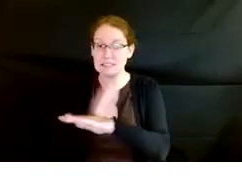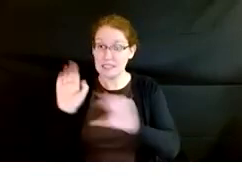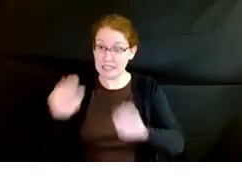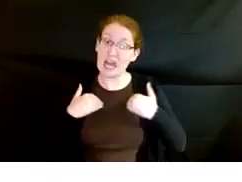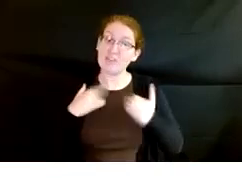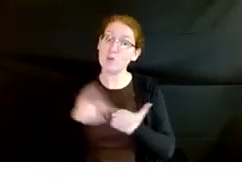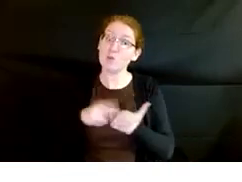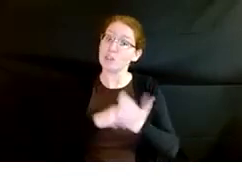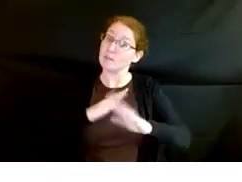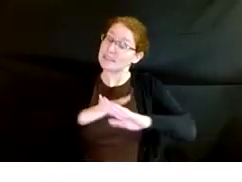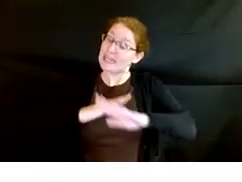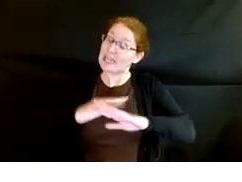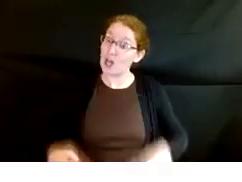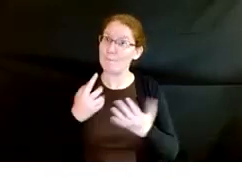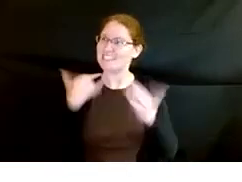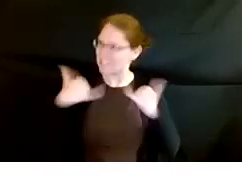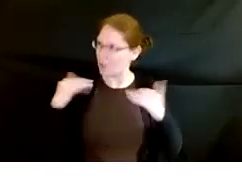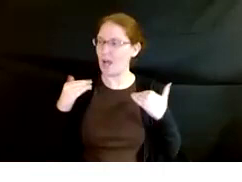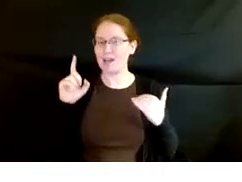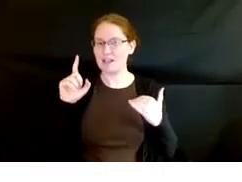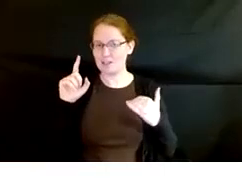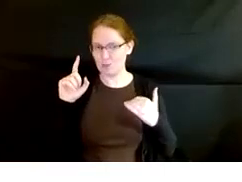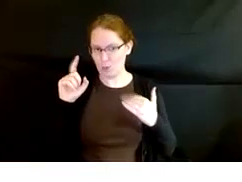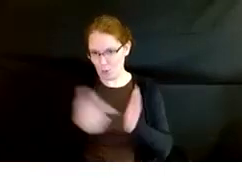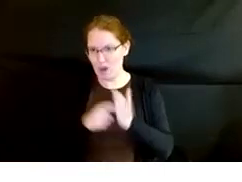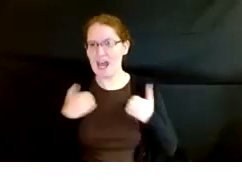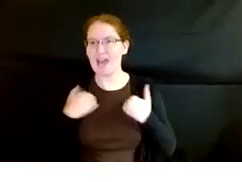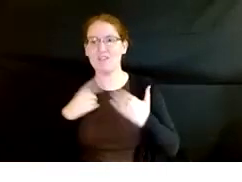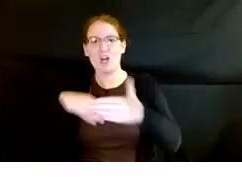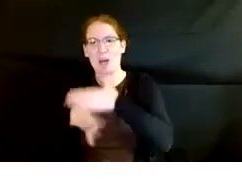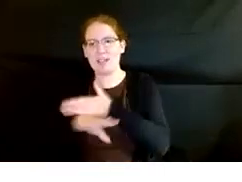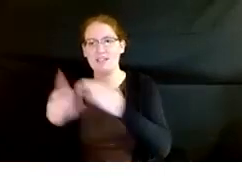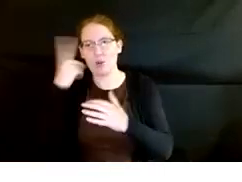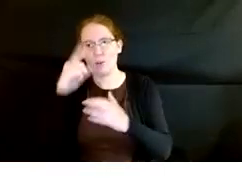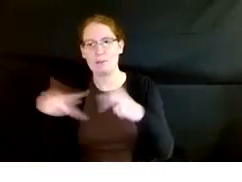but they still have to make accommodations for people with disabilities um and I'll touch on